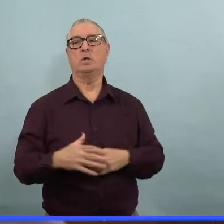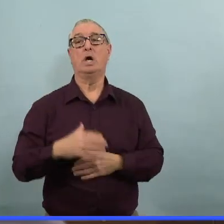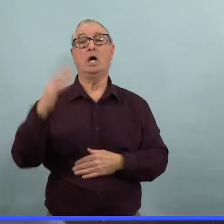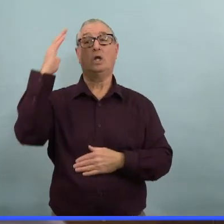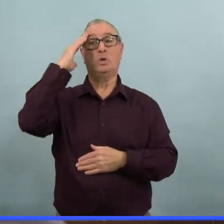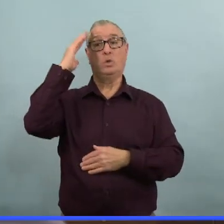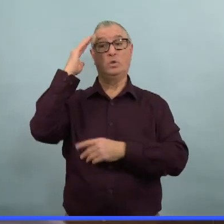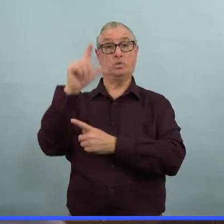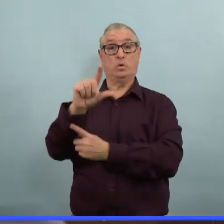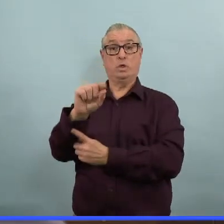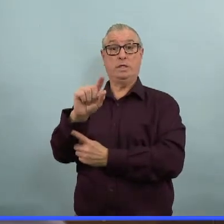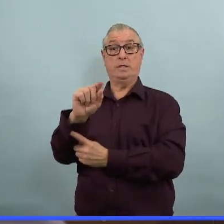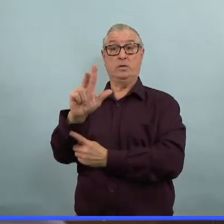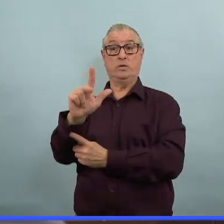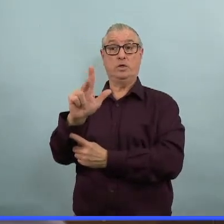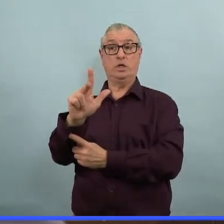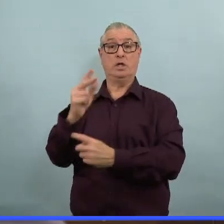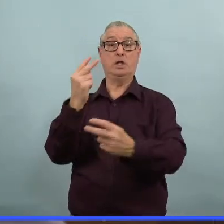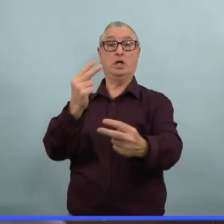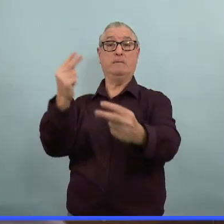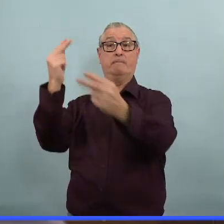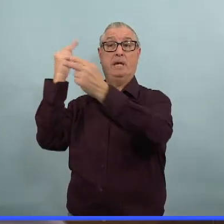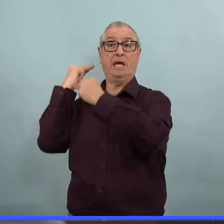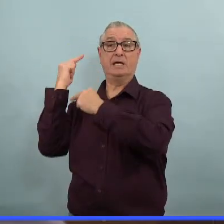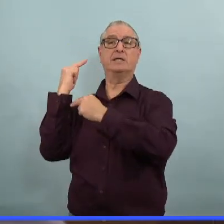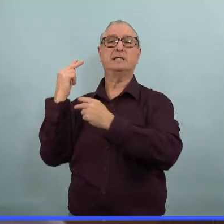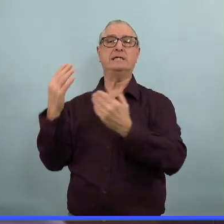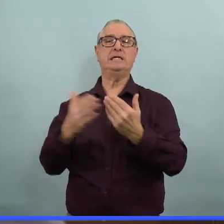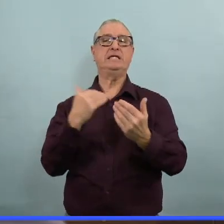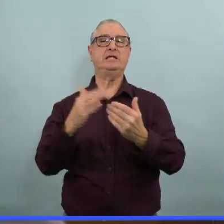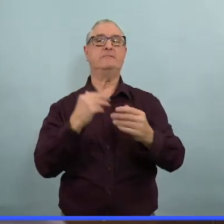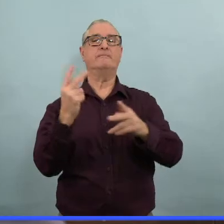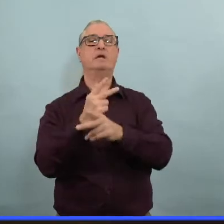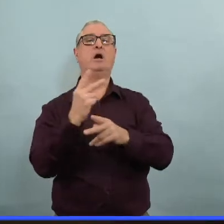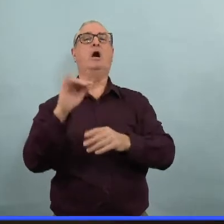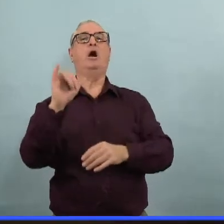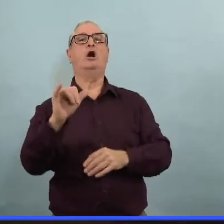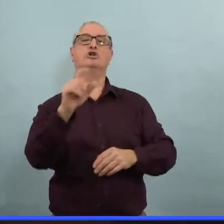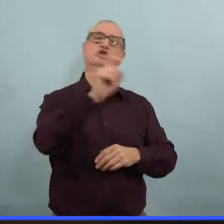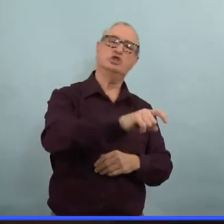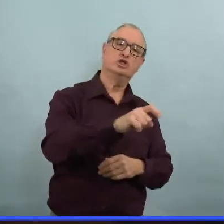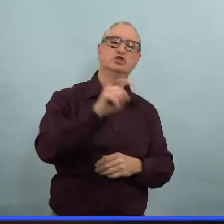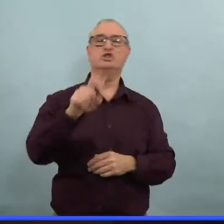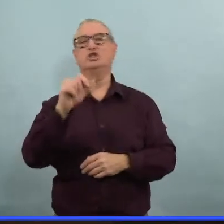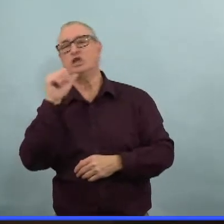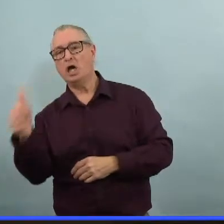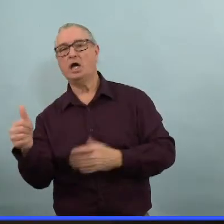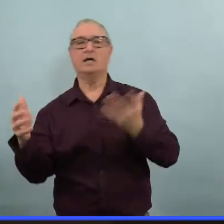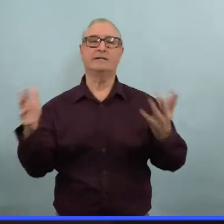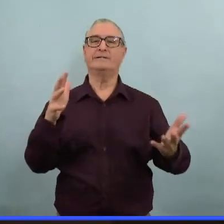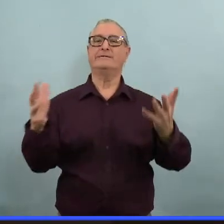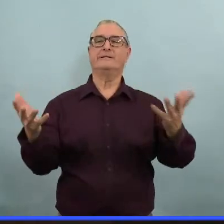is going to be a lot easier than having to deal with it in in real time with small businesses on